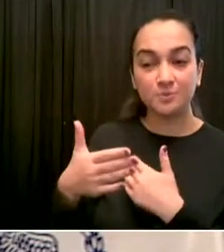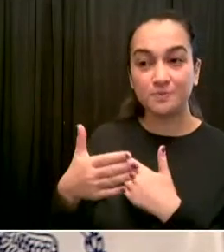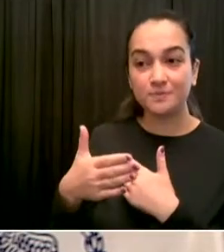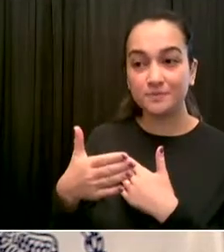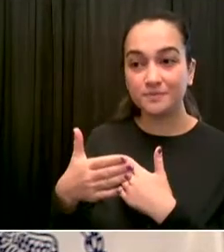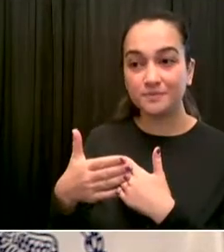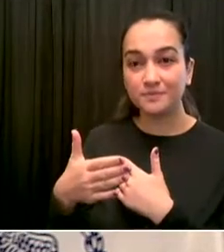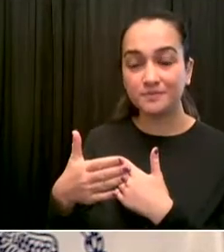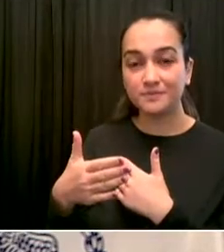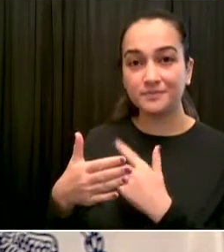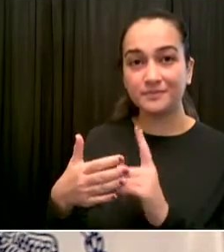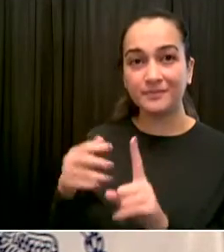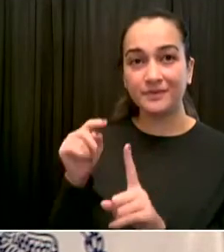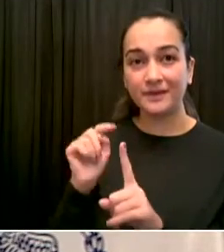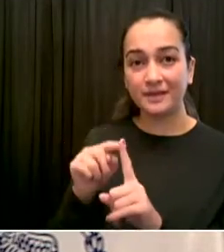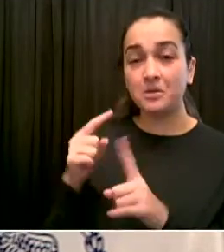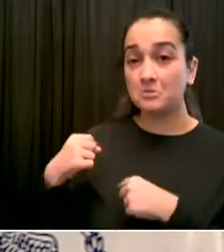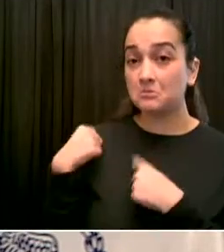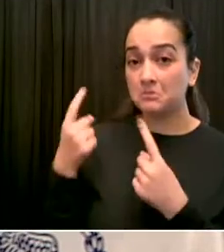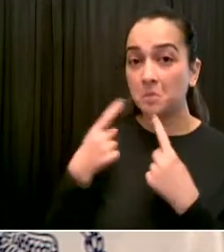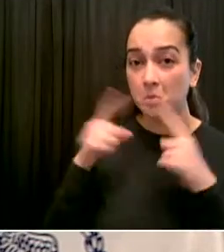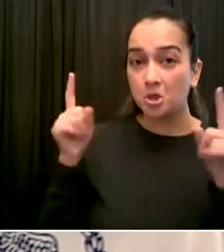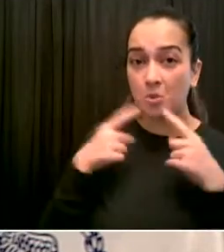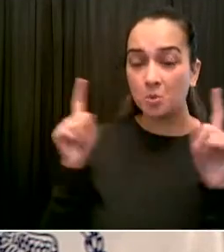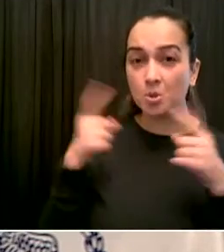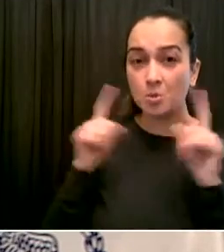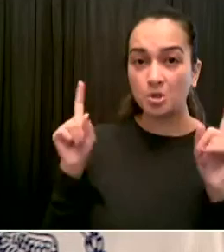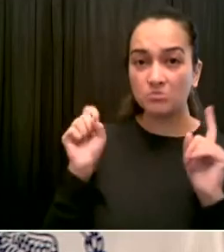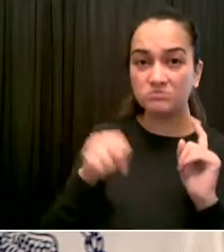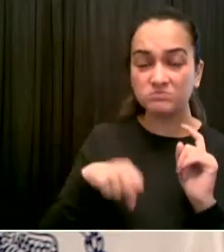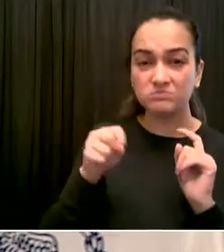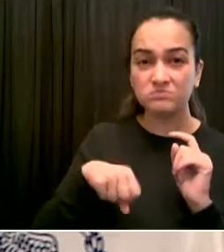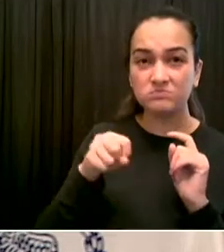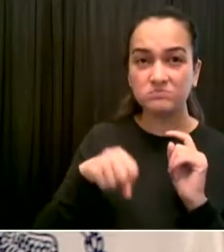COMMISSIONER D ANHER TEAM AT E THDEPARTMENT OF BUILDINGS RECORDED THE WHOLE THING.